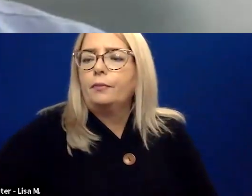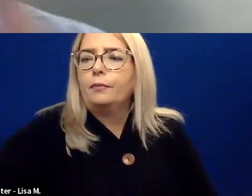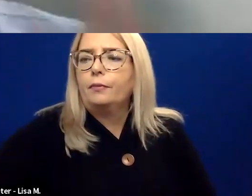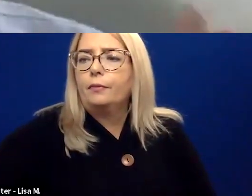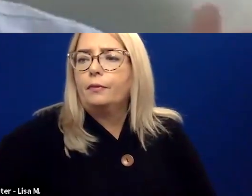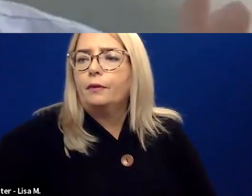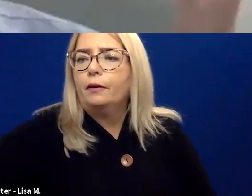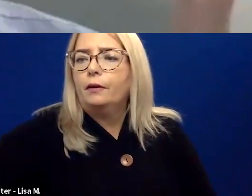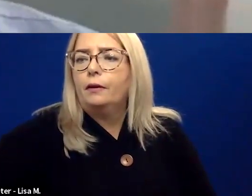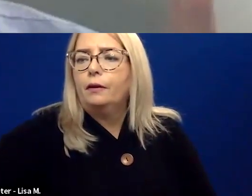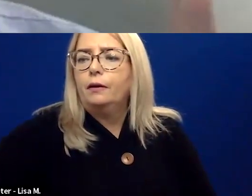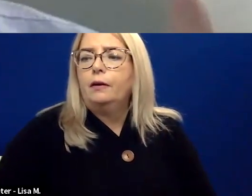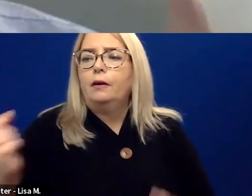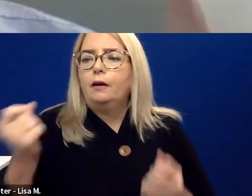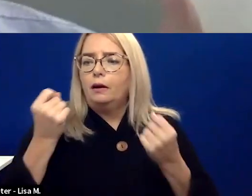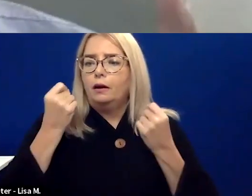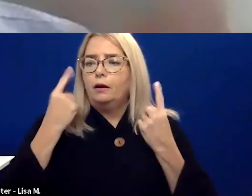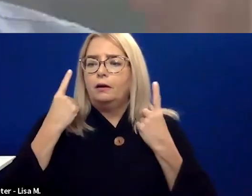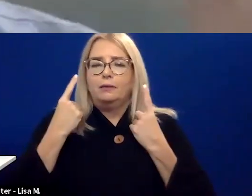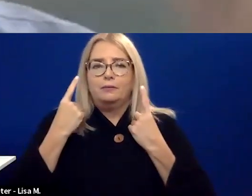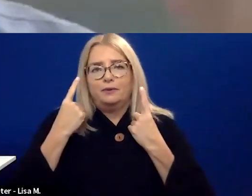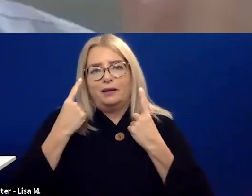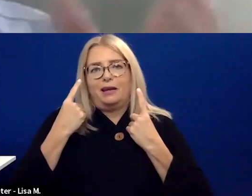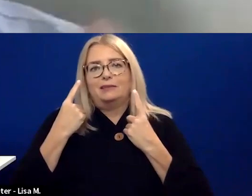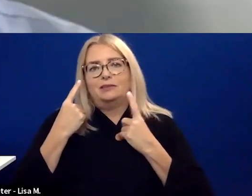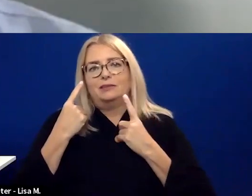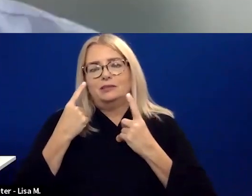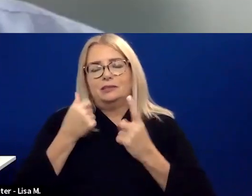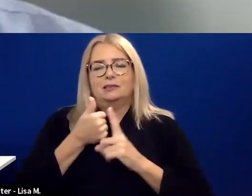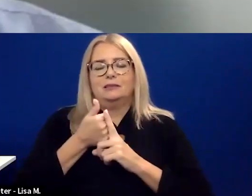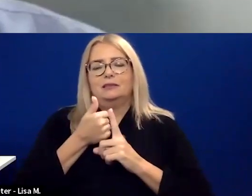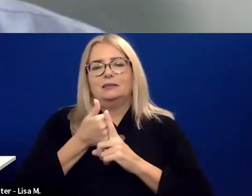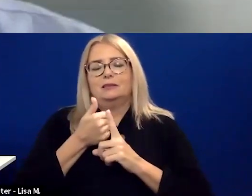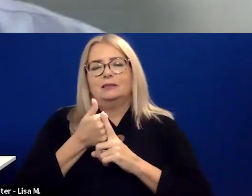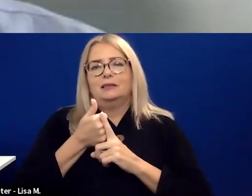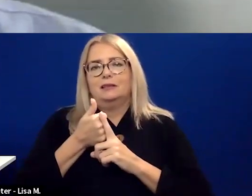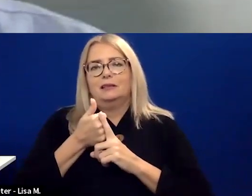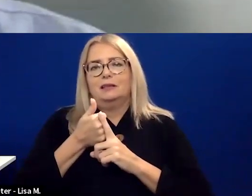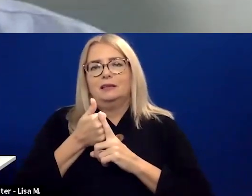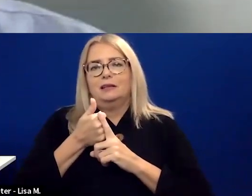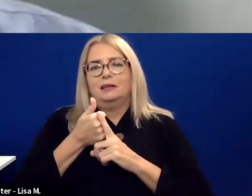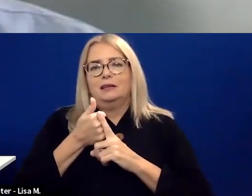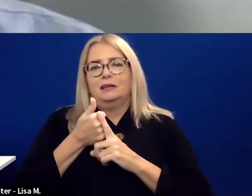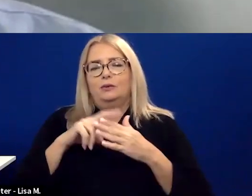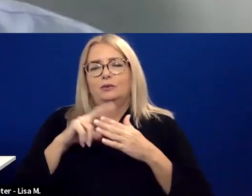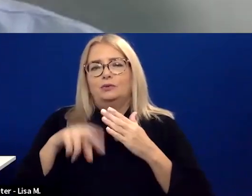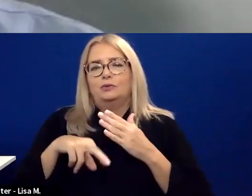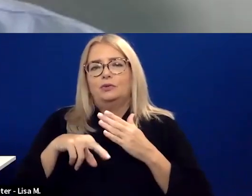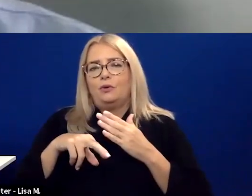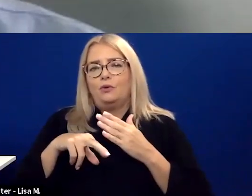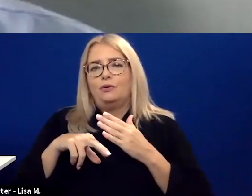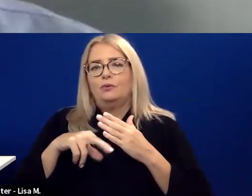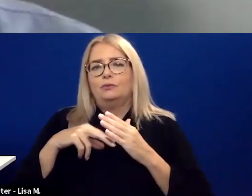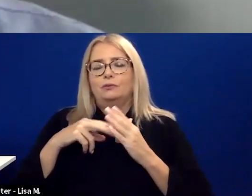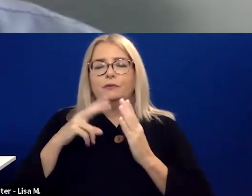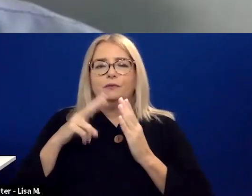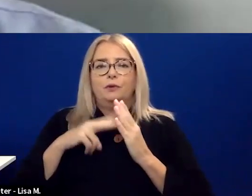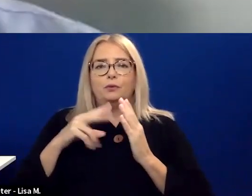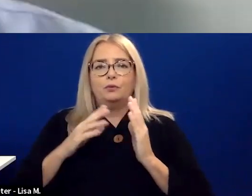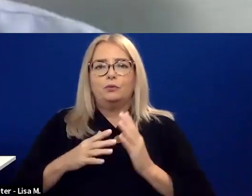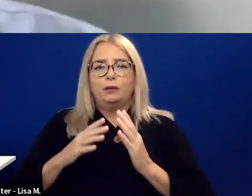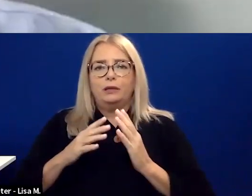comprehension is is as a thing if you will is the result of the reader combining what they already